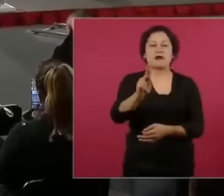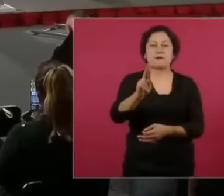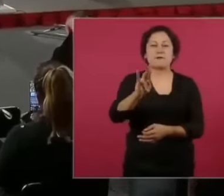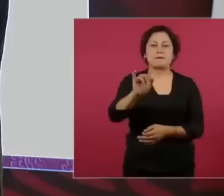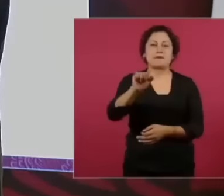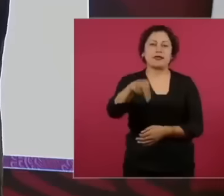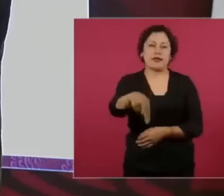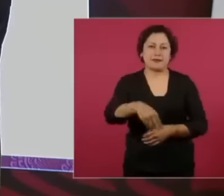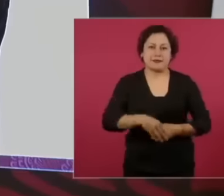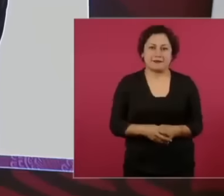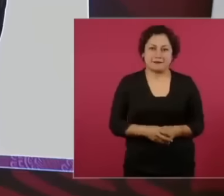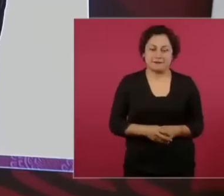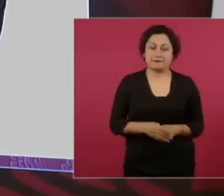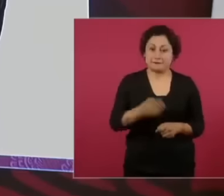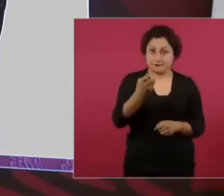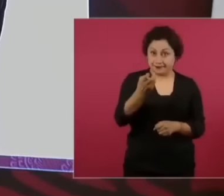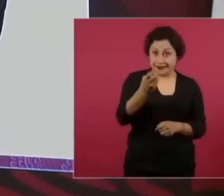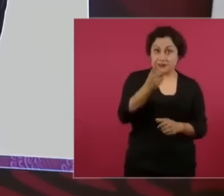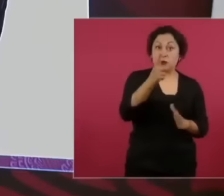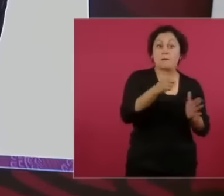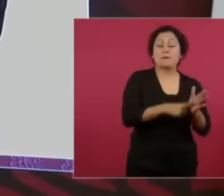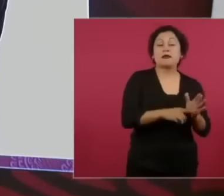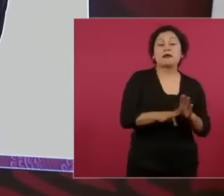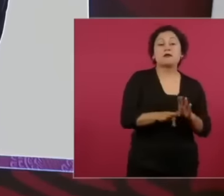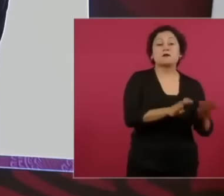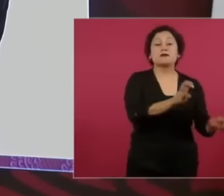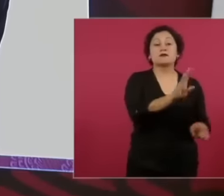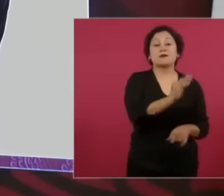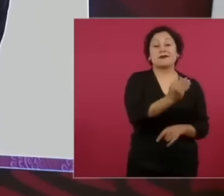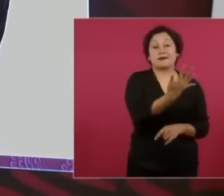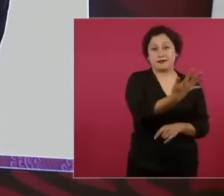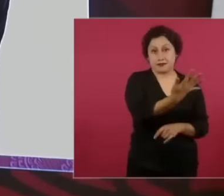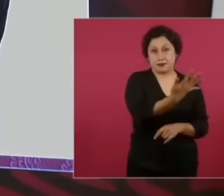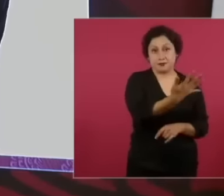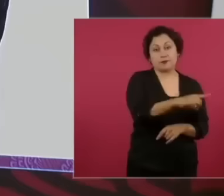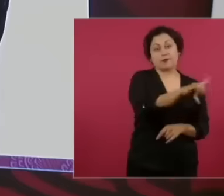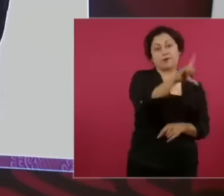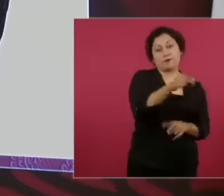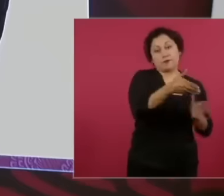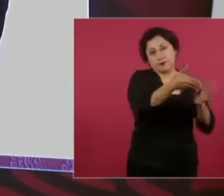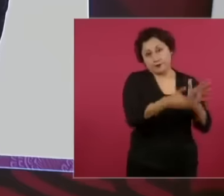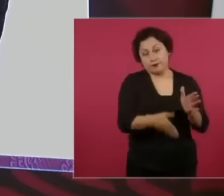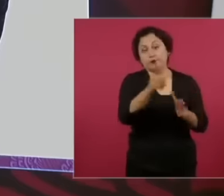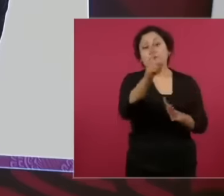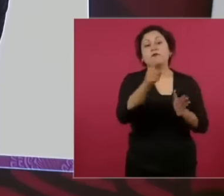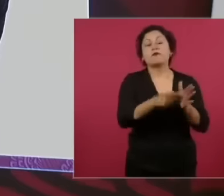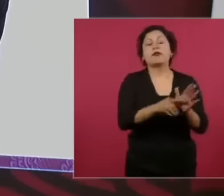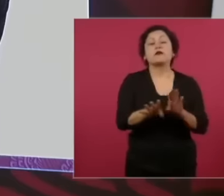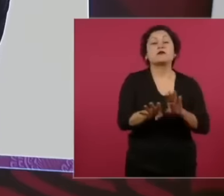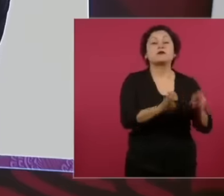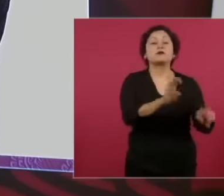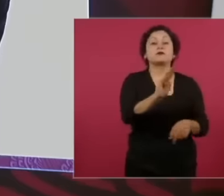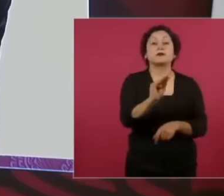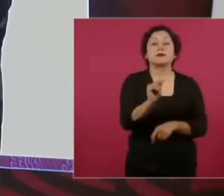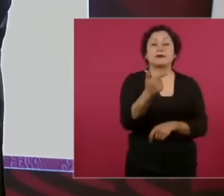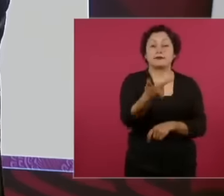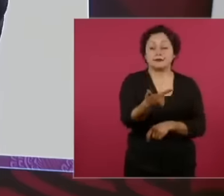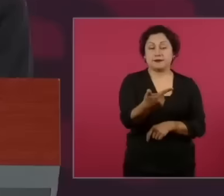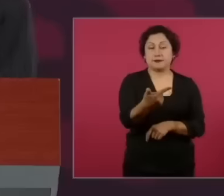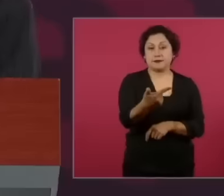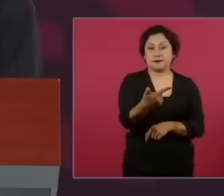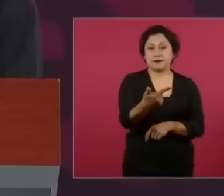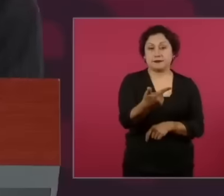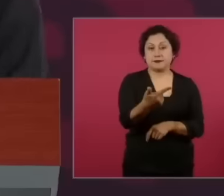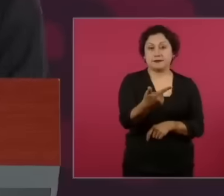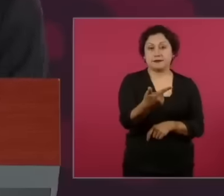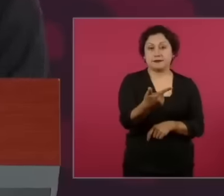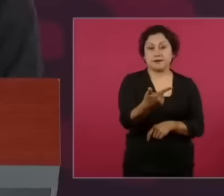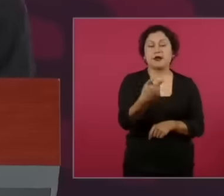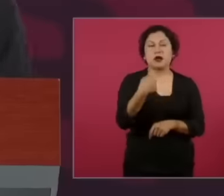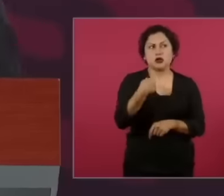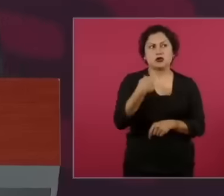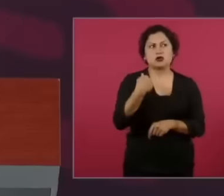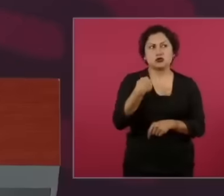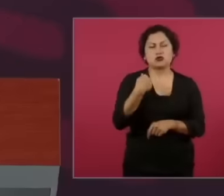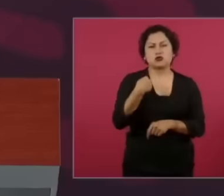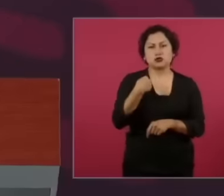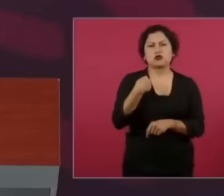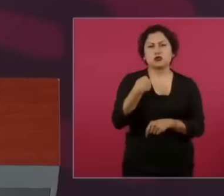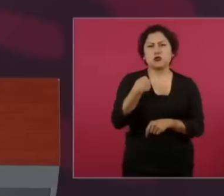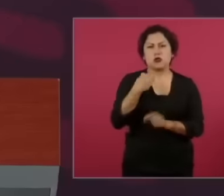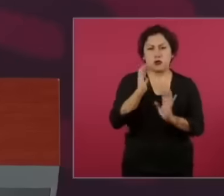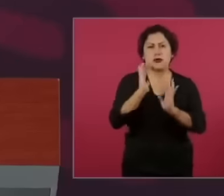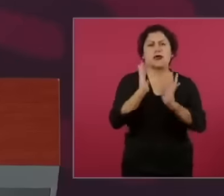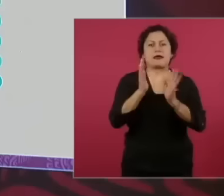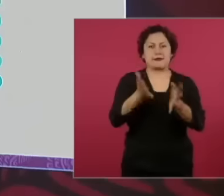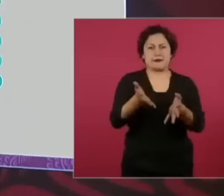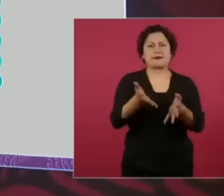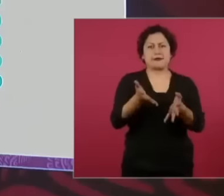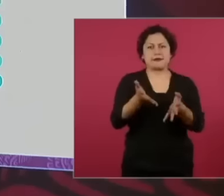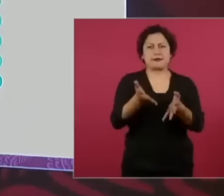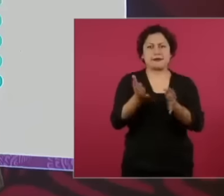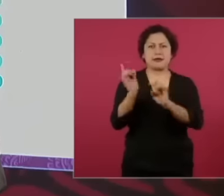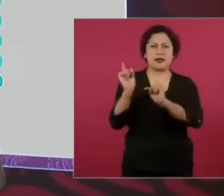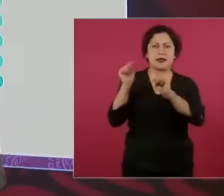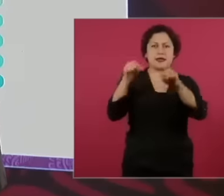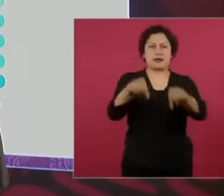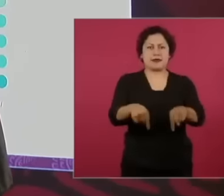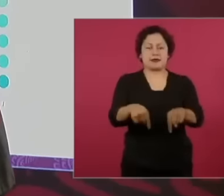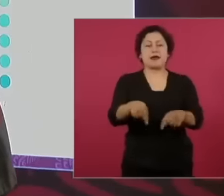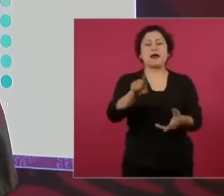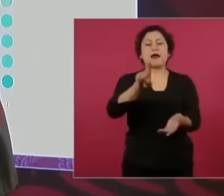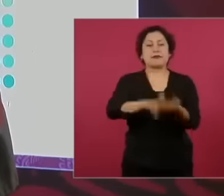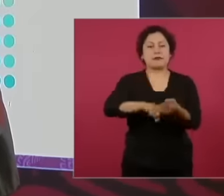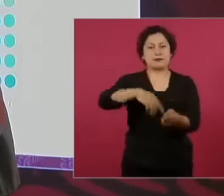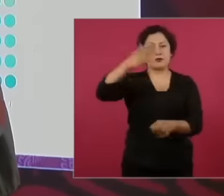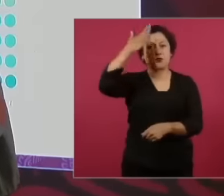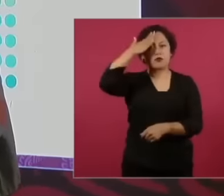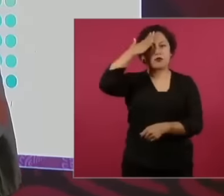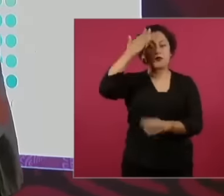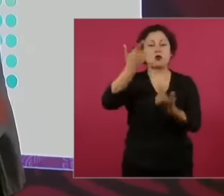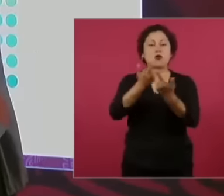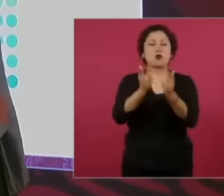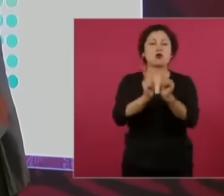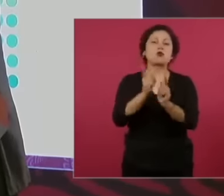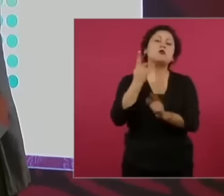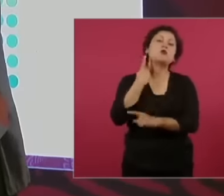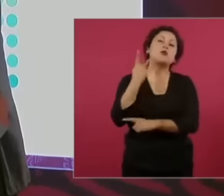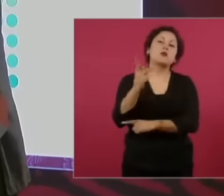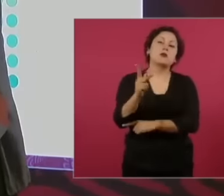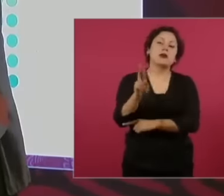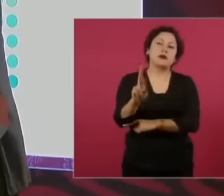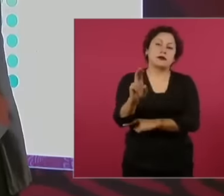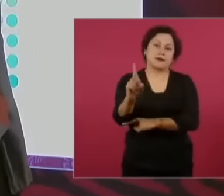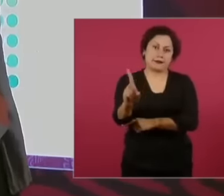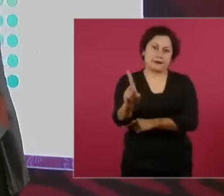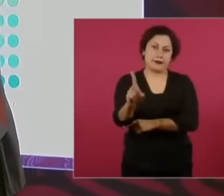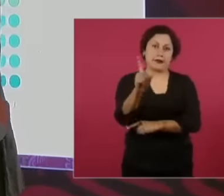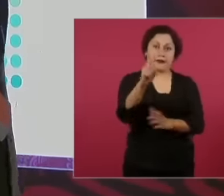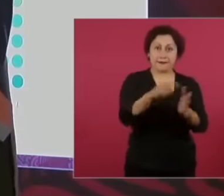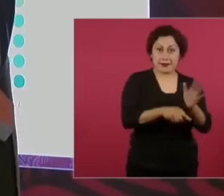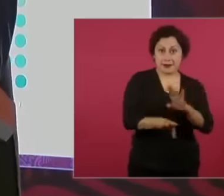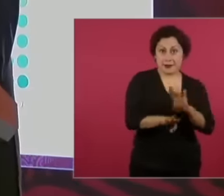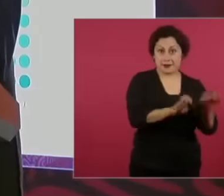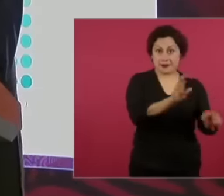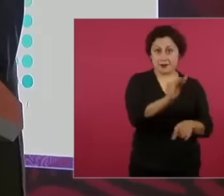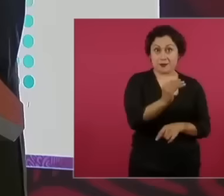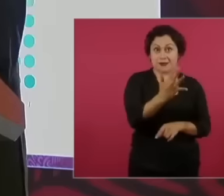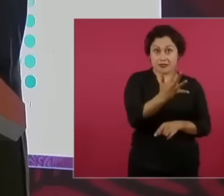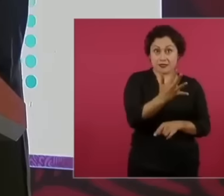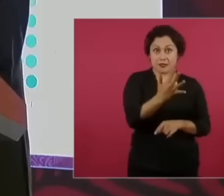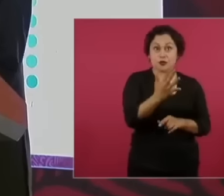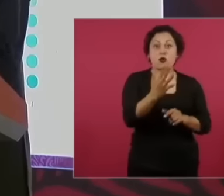97 in 97. I already managed the PRD, look in 95 how much or senators in